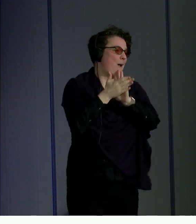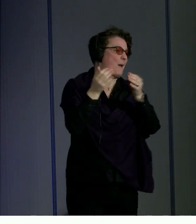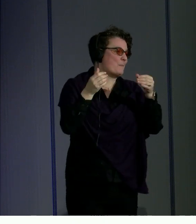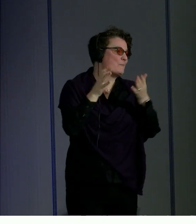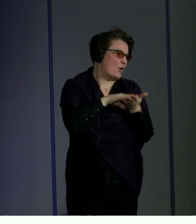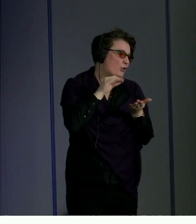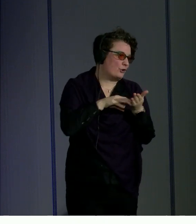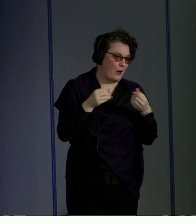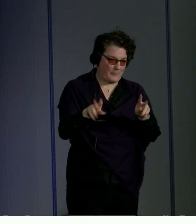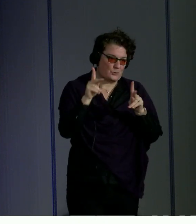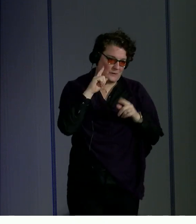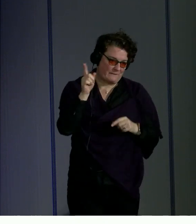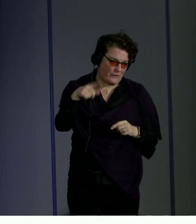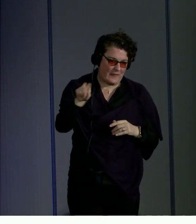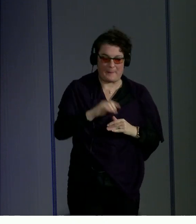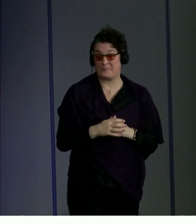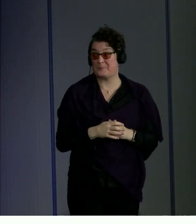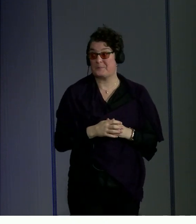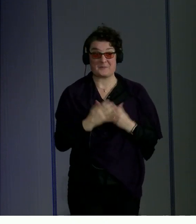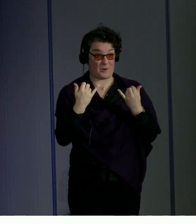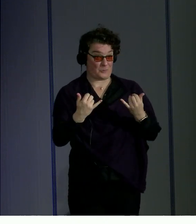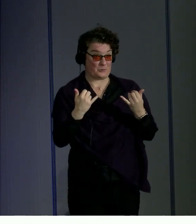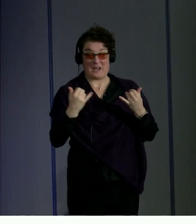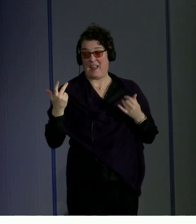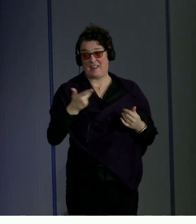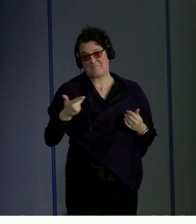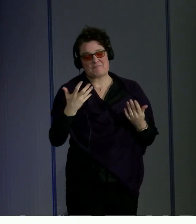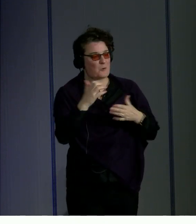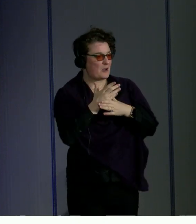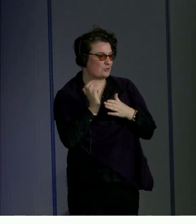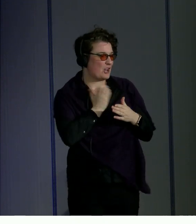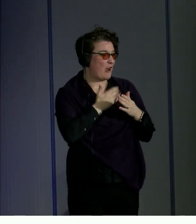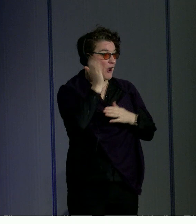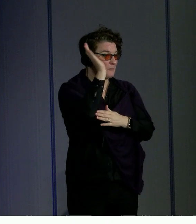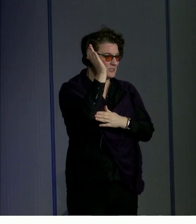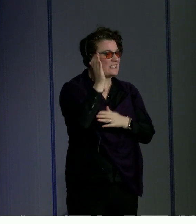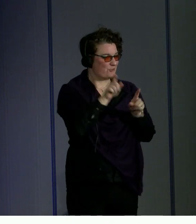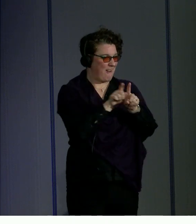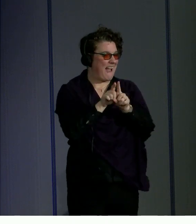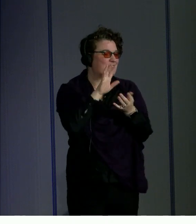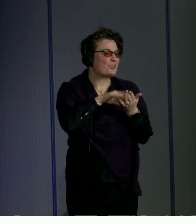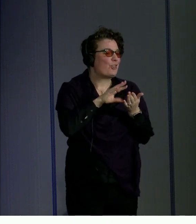And today, we like to share this presentation as a learning opportunity of how to integrate